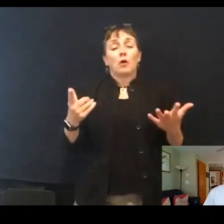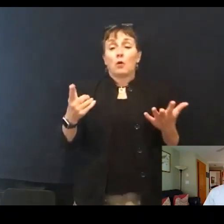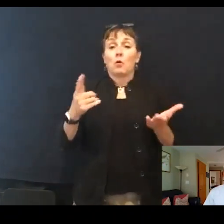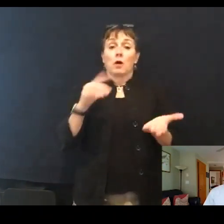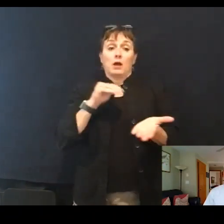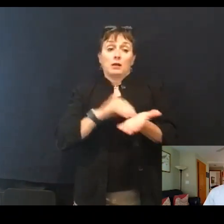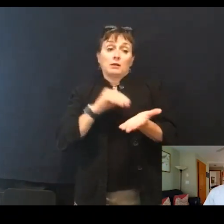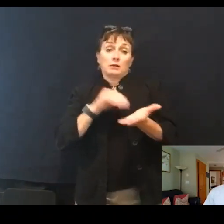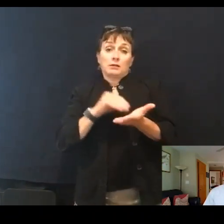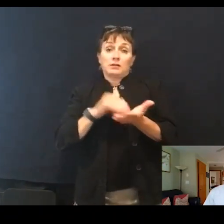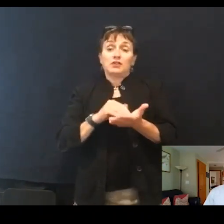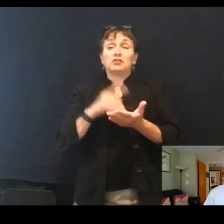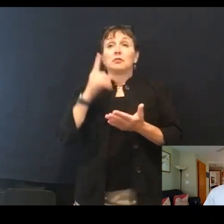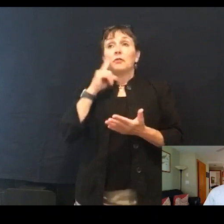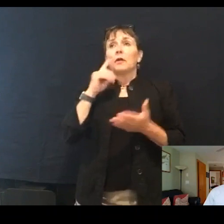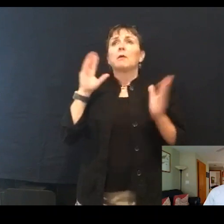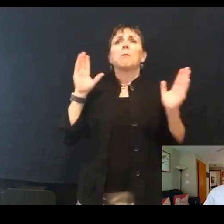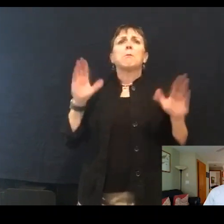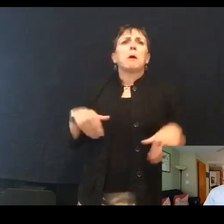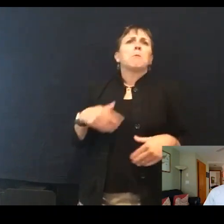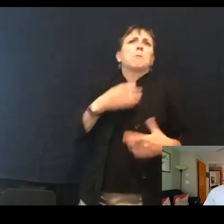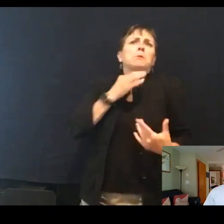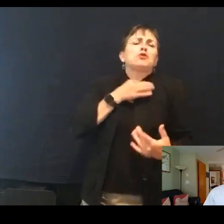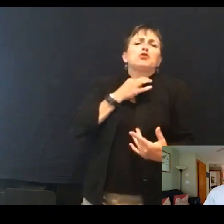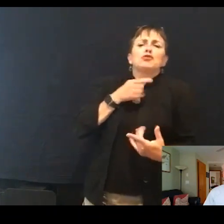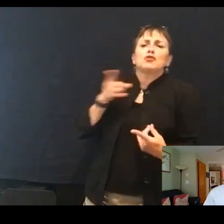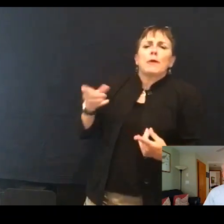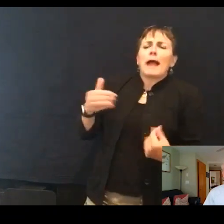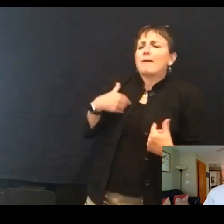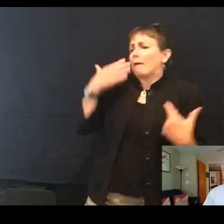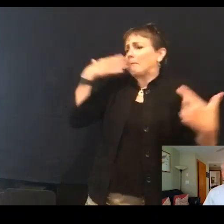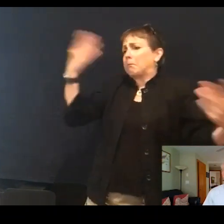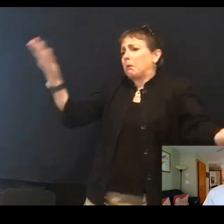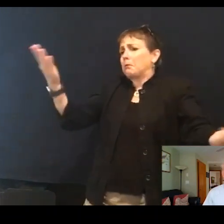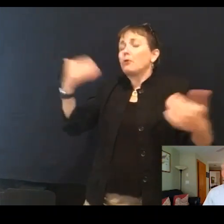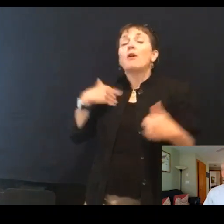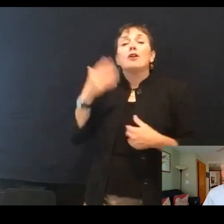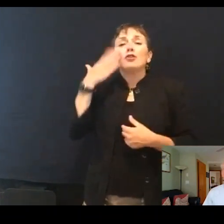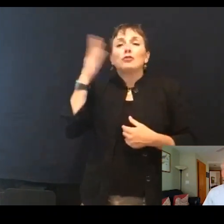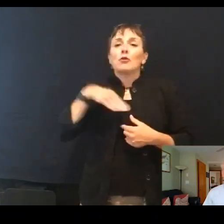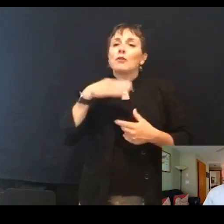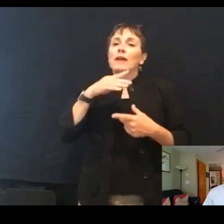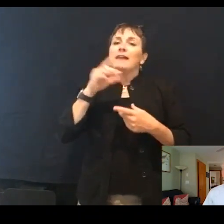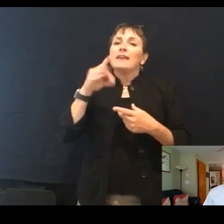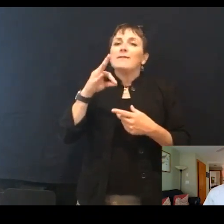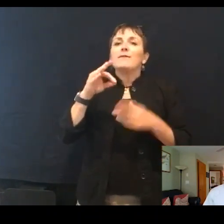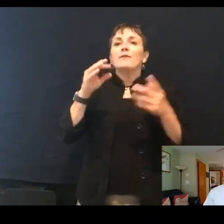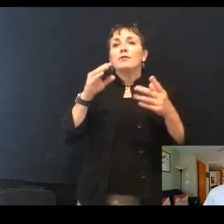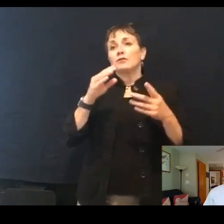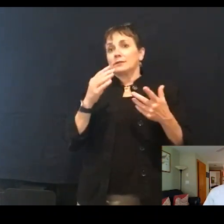A clinician can not use this just as a general eye disease screening. When there's a free test around, a lot of people